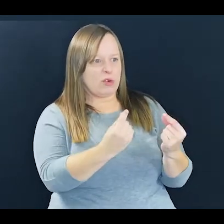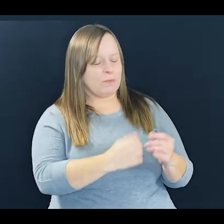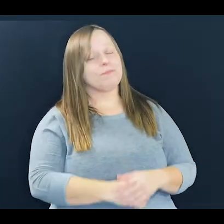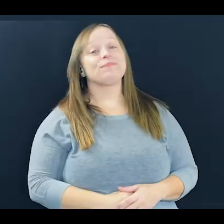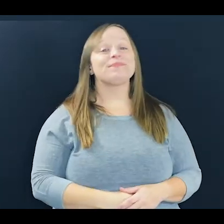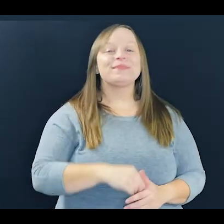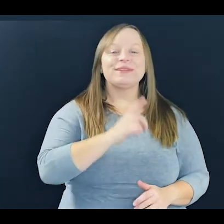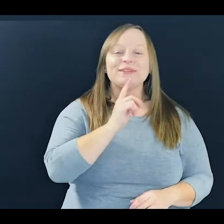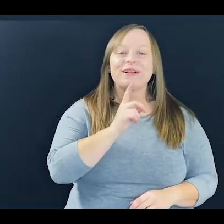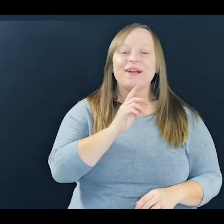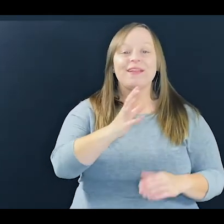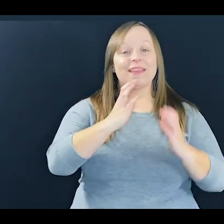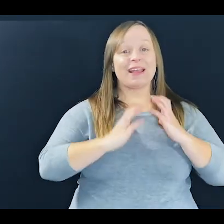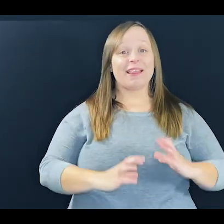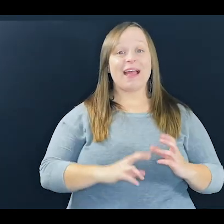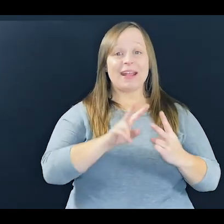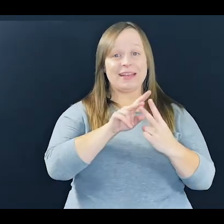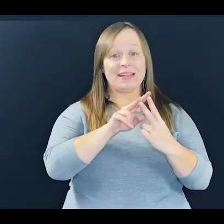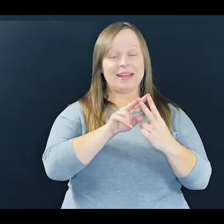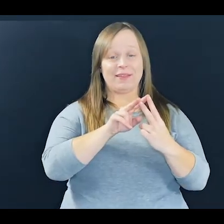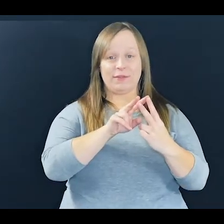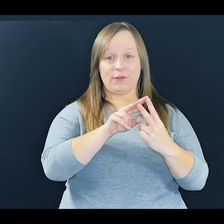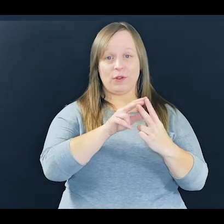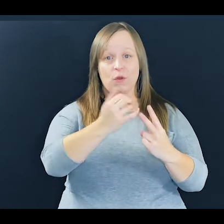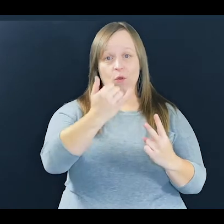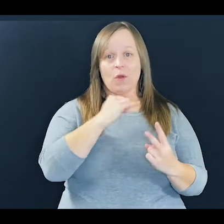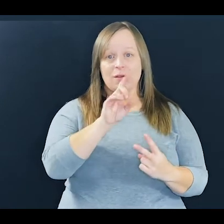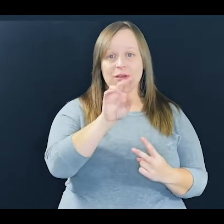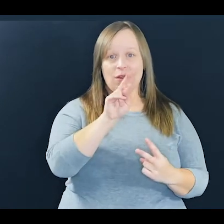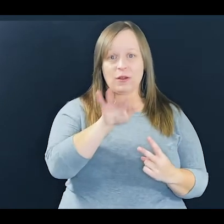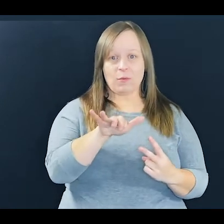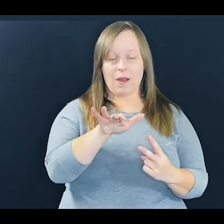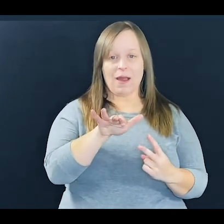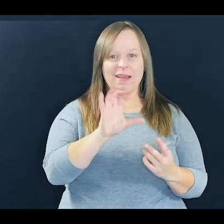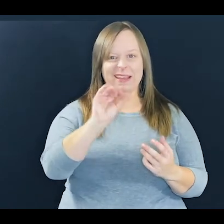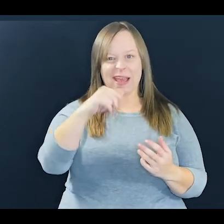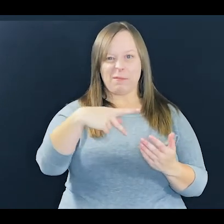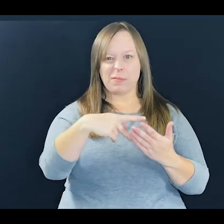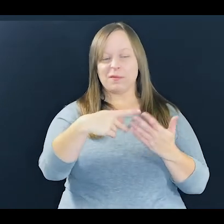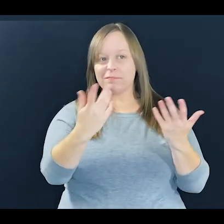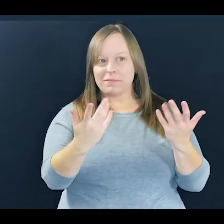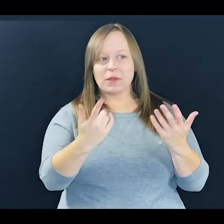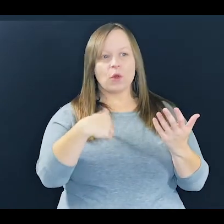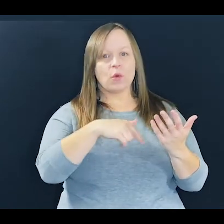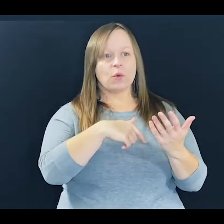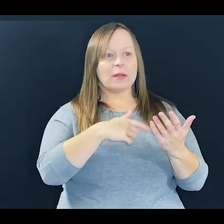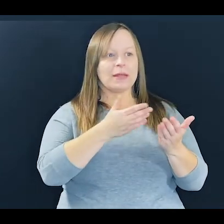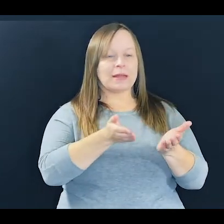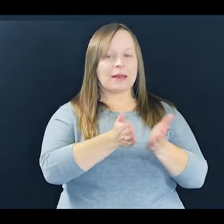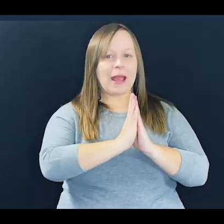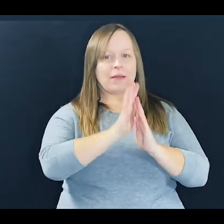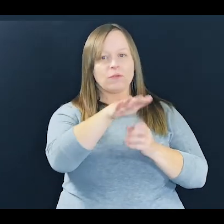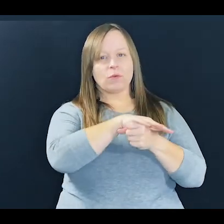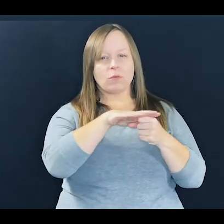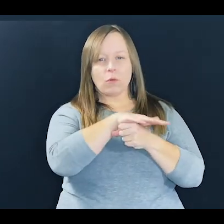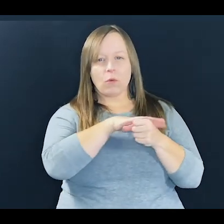Sure, so the client can either call DRNY and Client Assistance Program. They can ask their local district